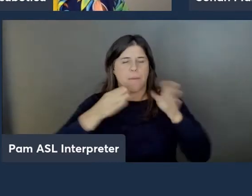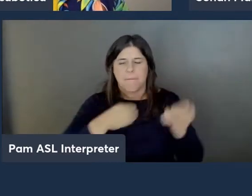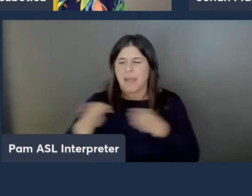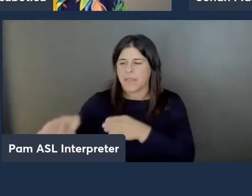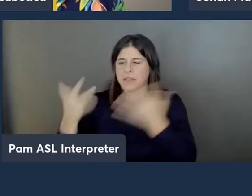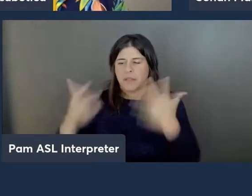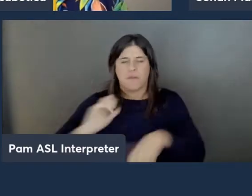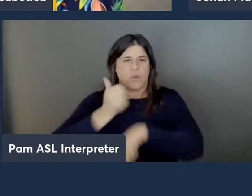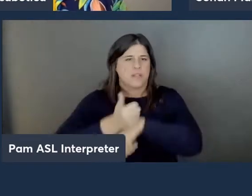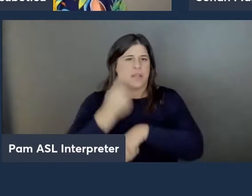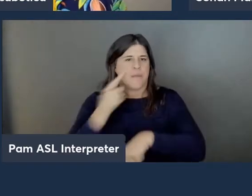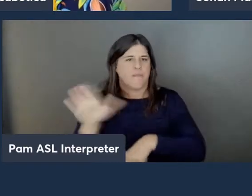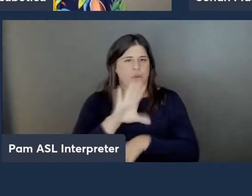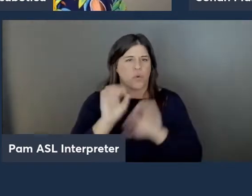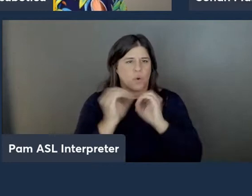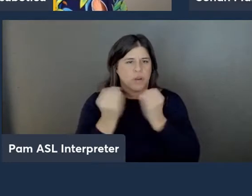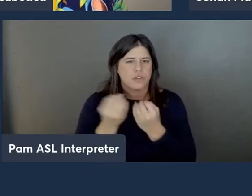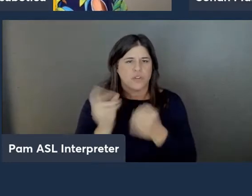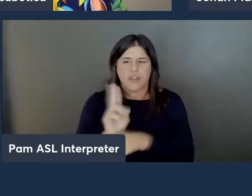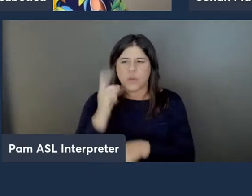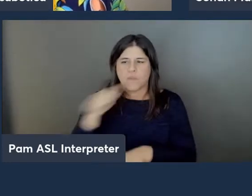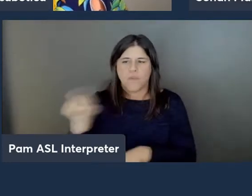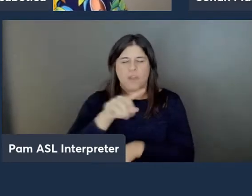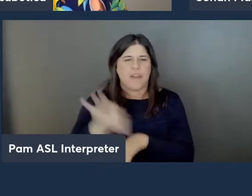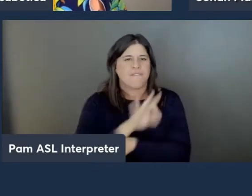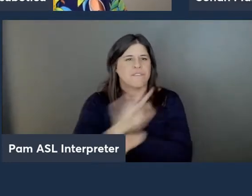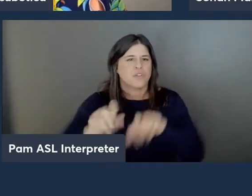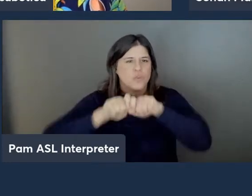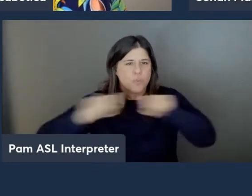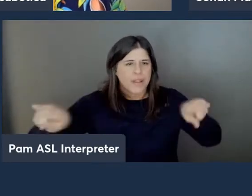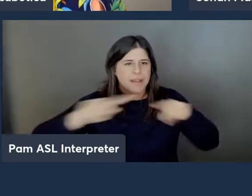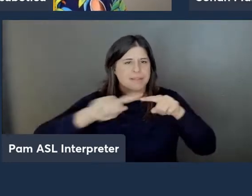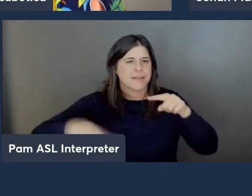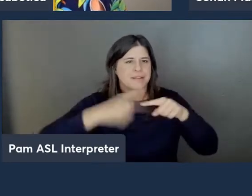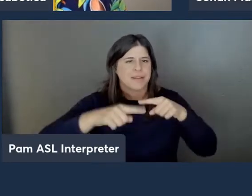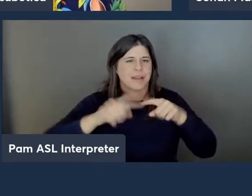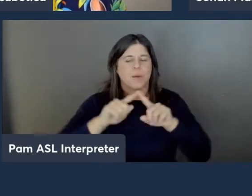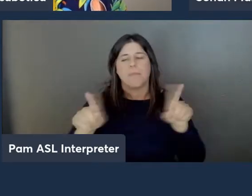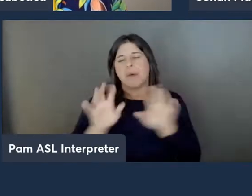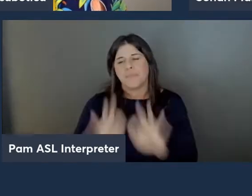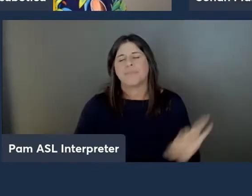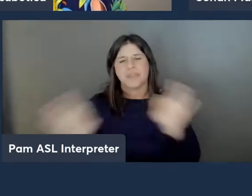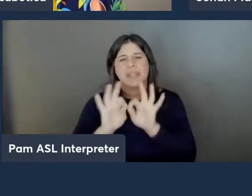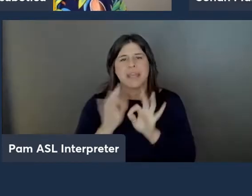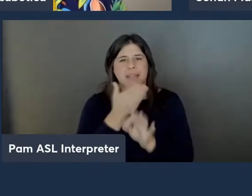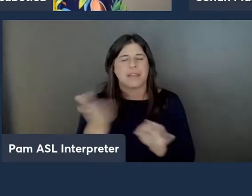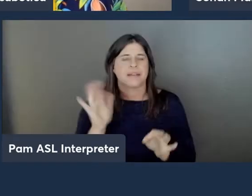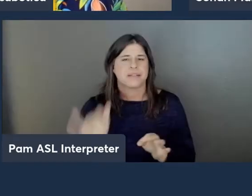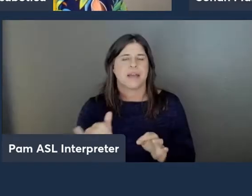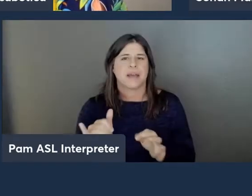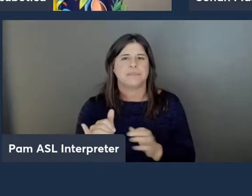that they use in order to do this feature release cycle. But I think the key thing is that without automation